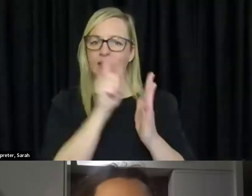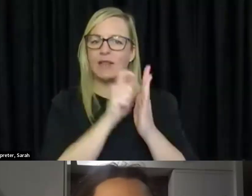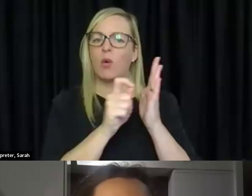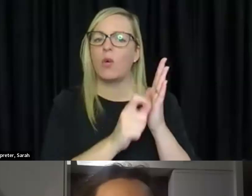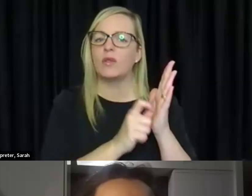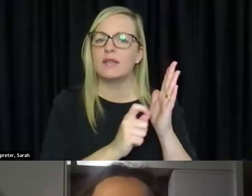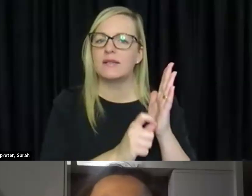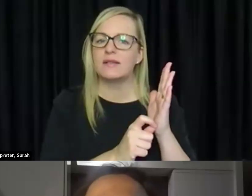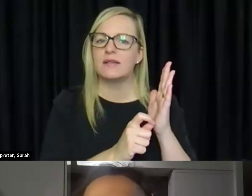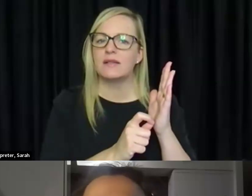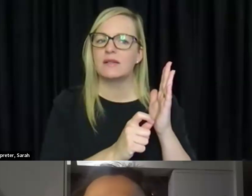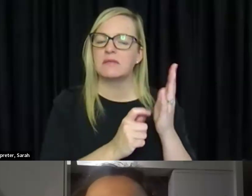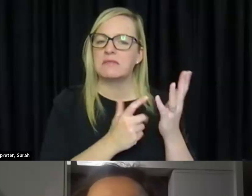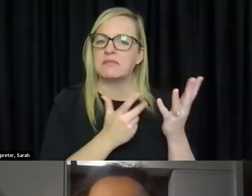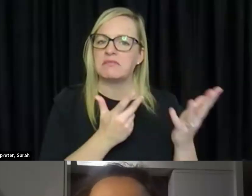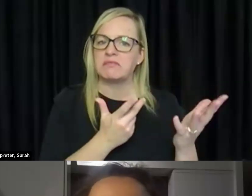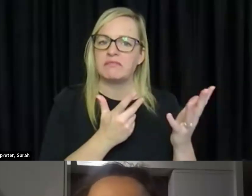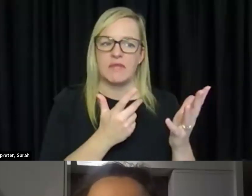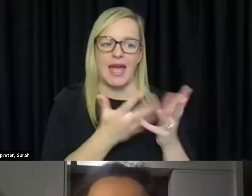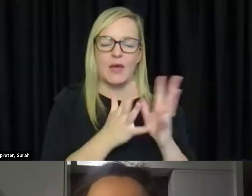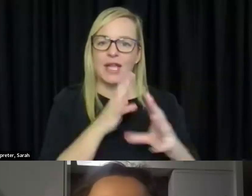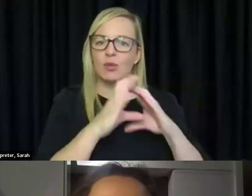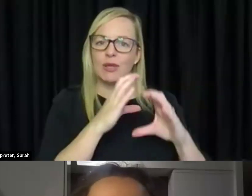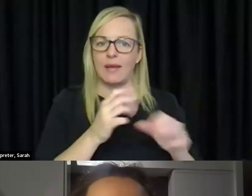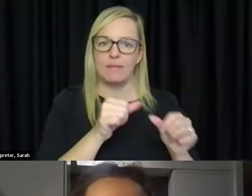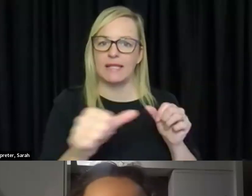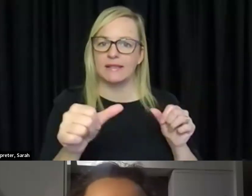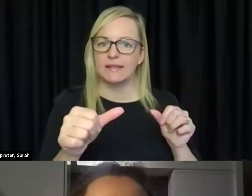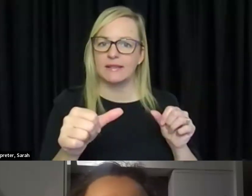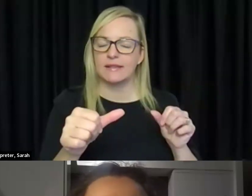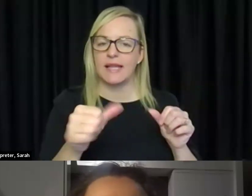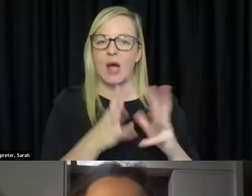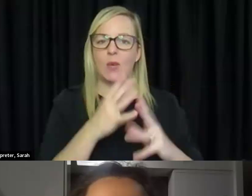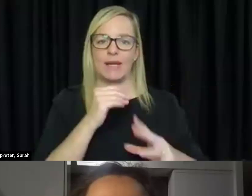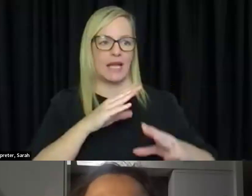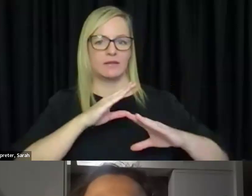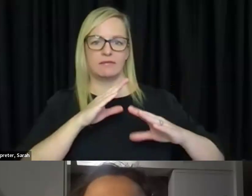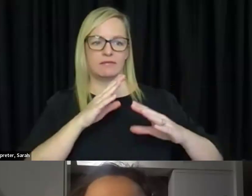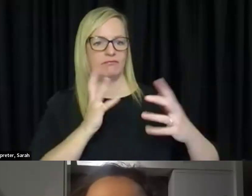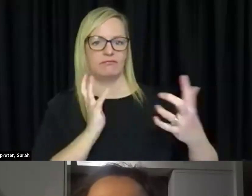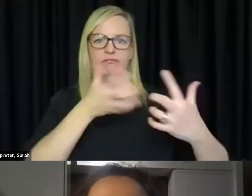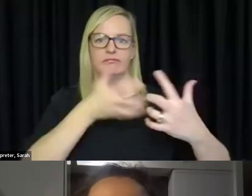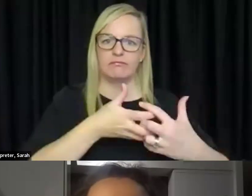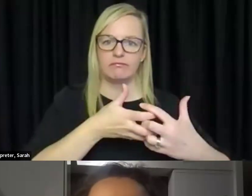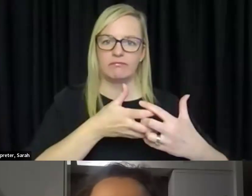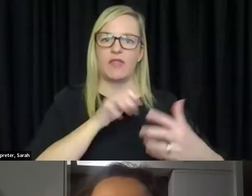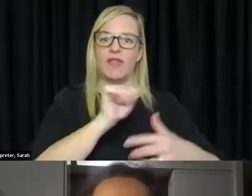are engaging with choose to communicate and how to meet their access needs in the best possible